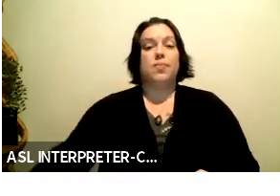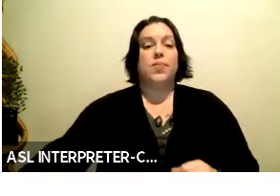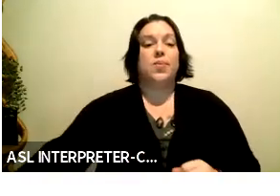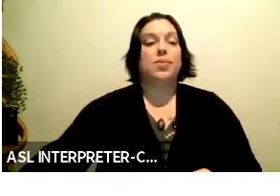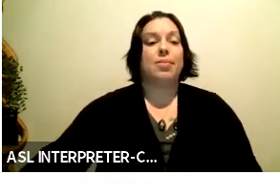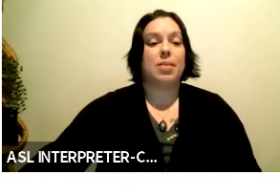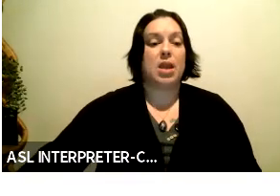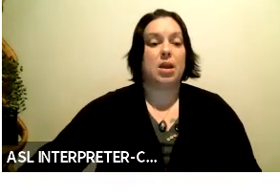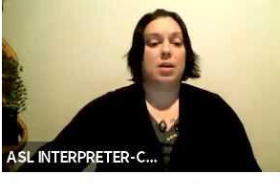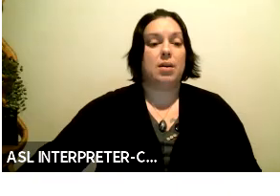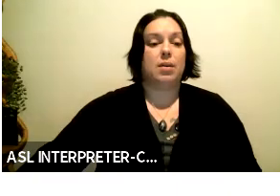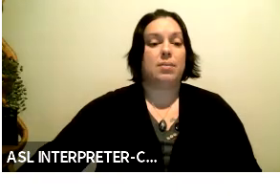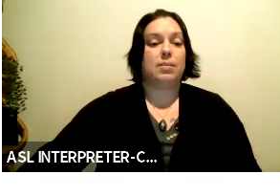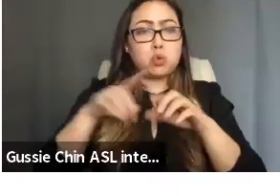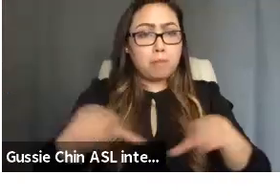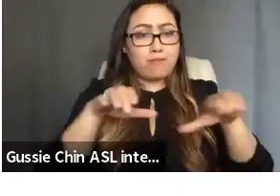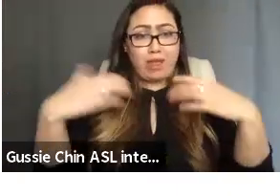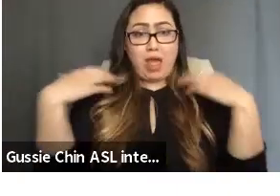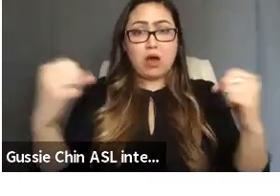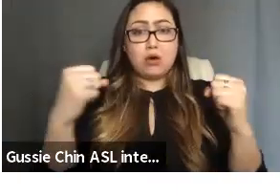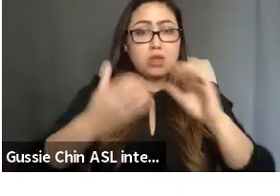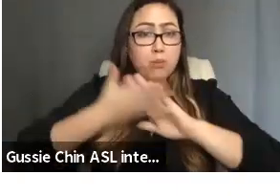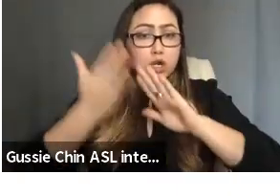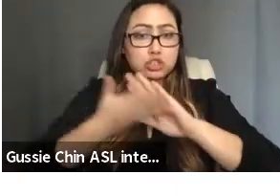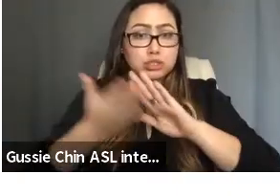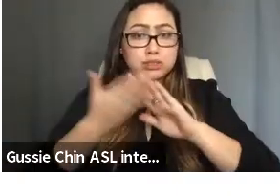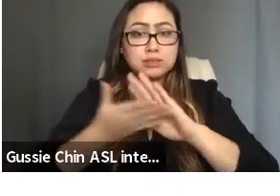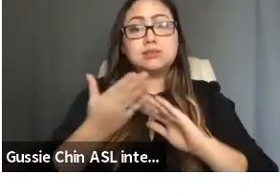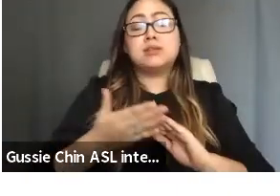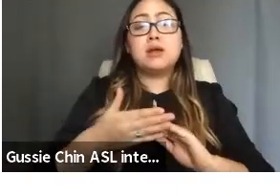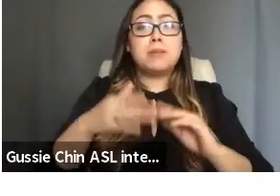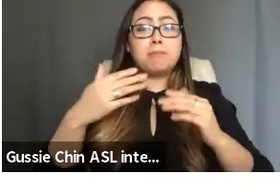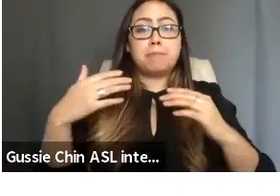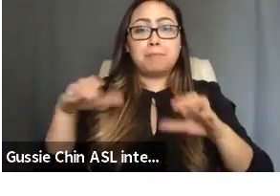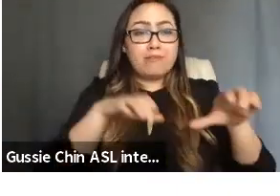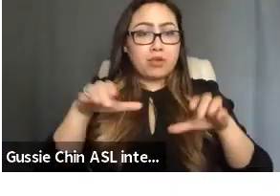attention to behavioral health operations and behavioral health supports during disasters